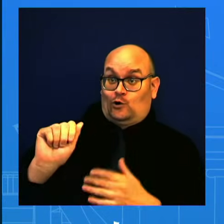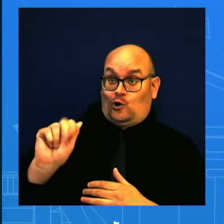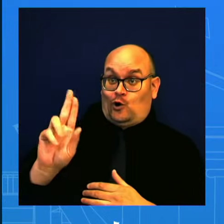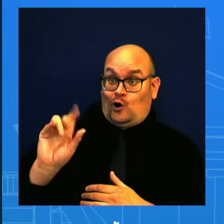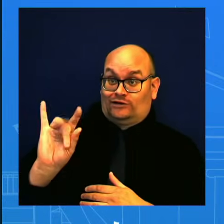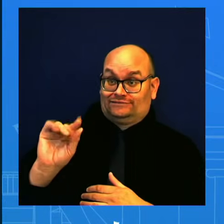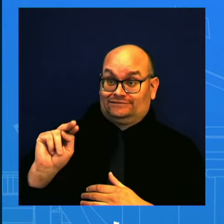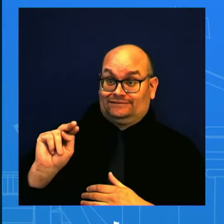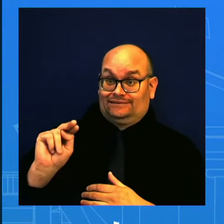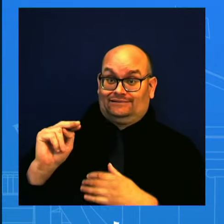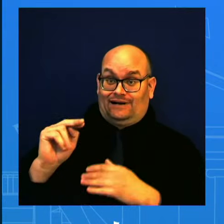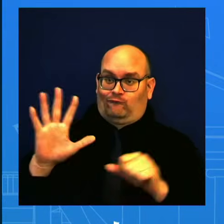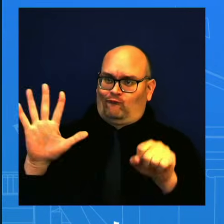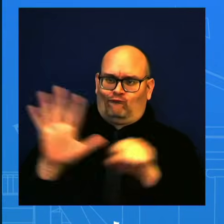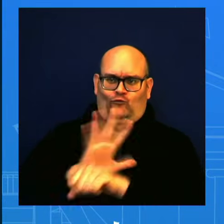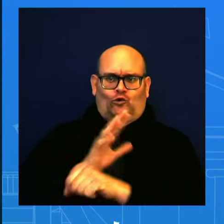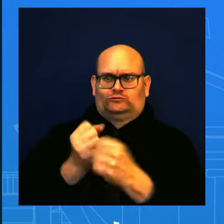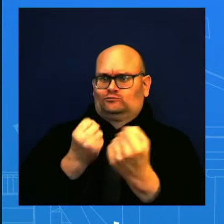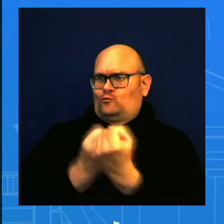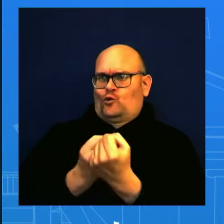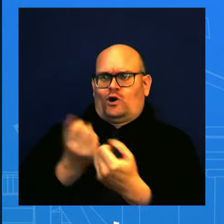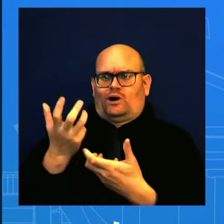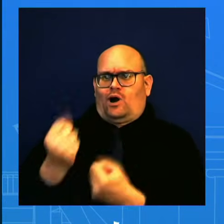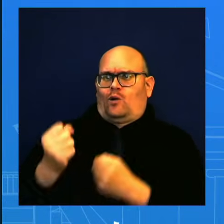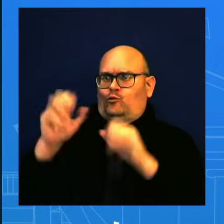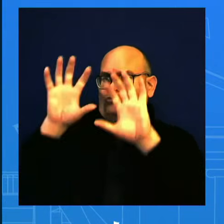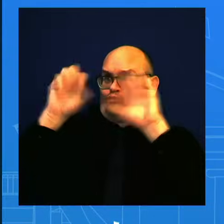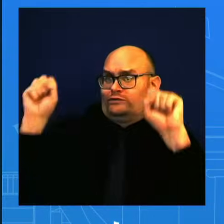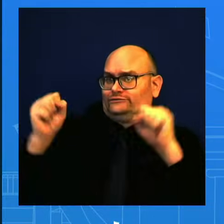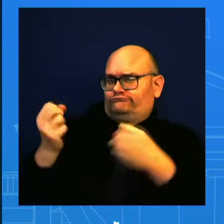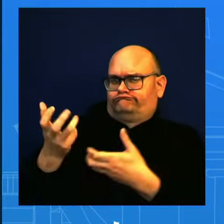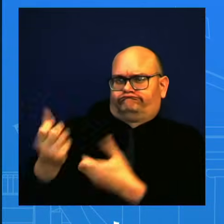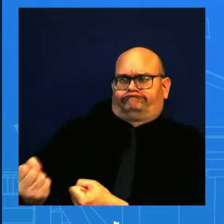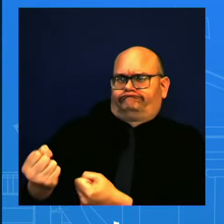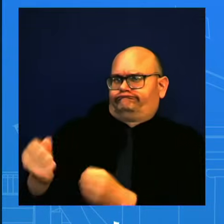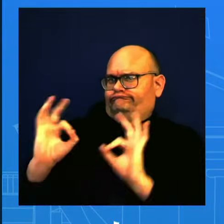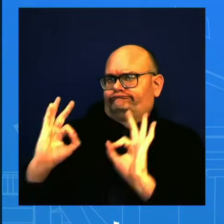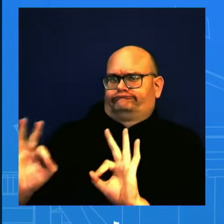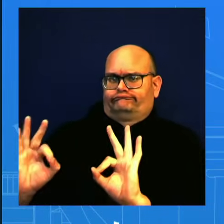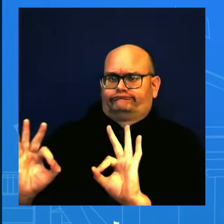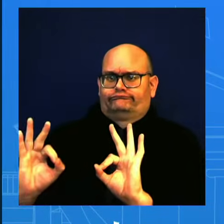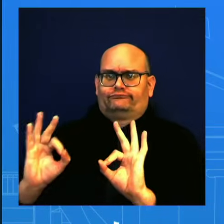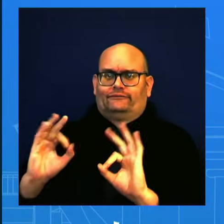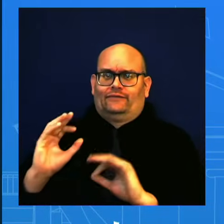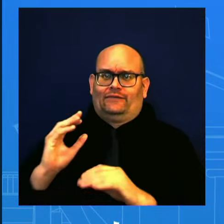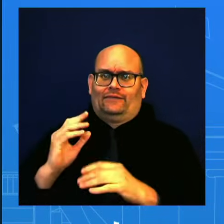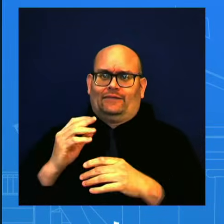Because of this president, now we are able to to -- to, you know, beat Big Pharma, Medicare is able to negotiate.